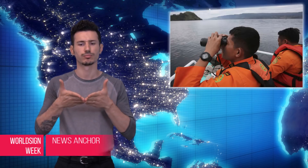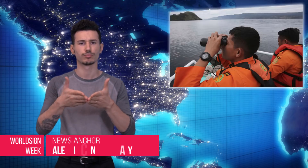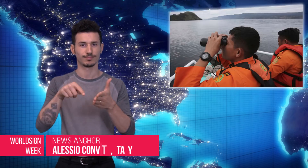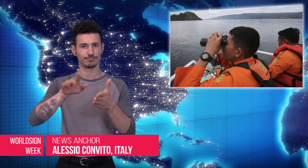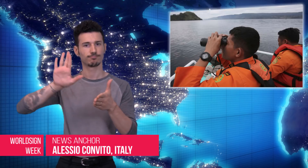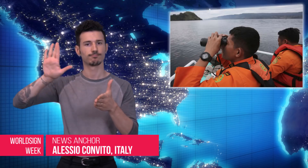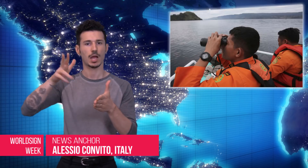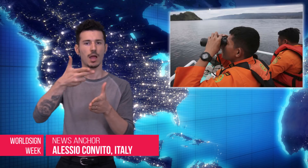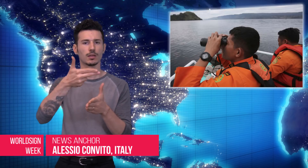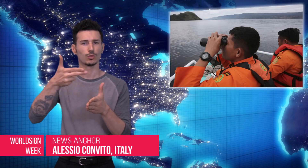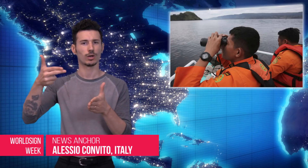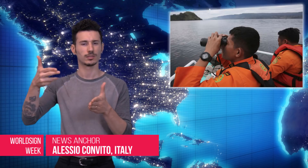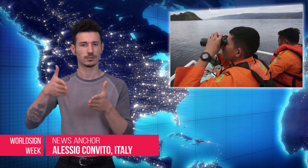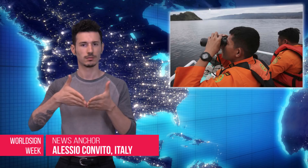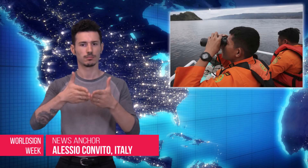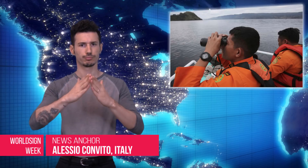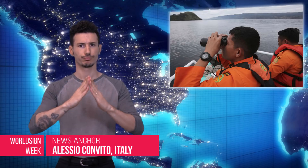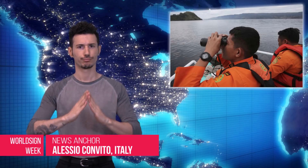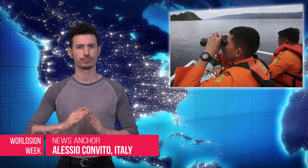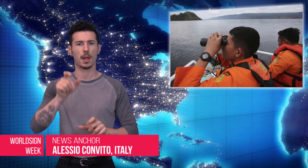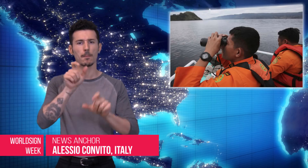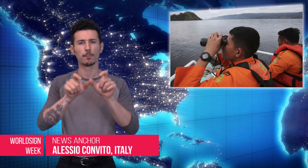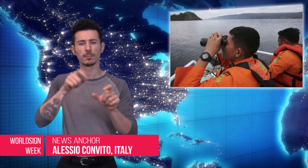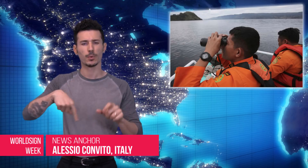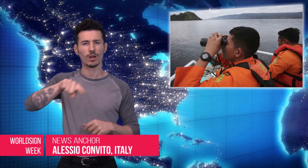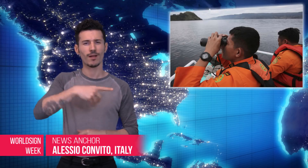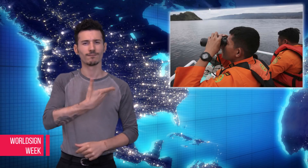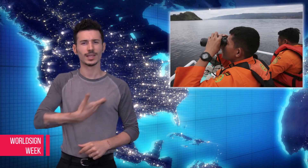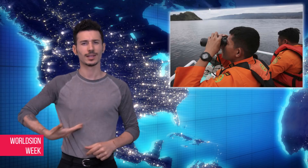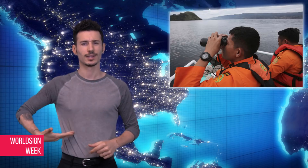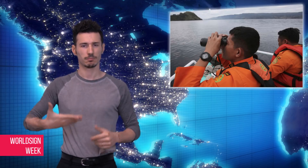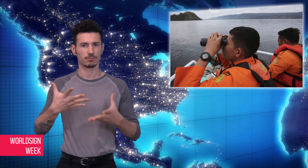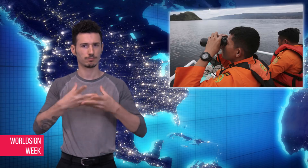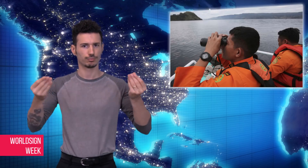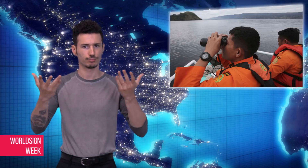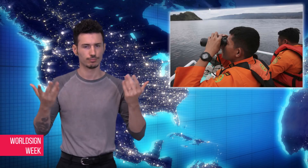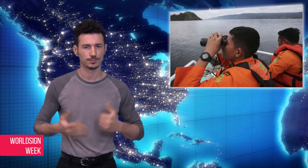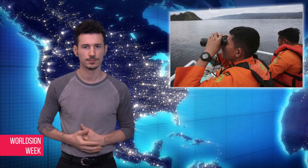Alessio: Victims missing after Indonesian ferry sinks